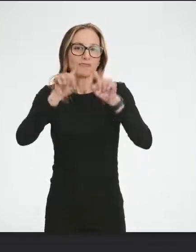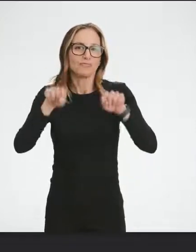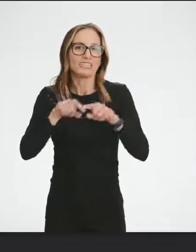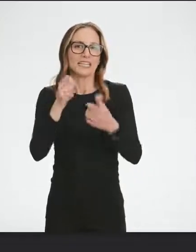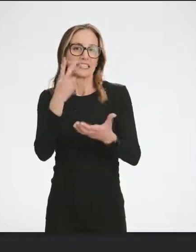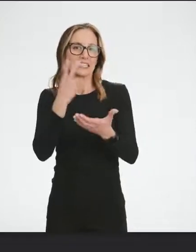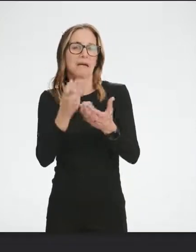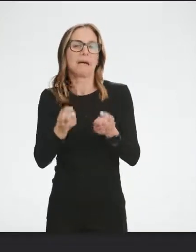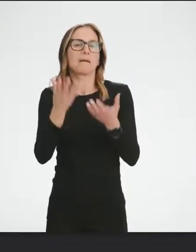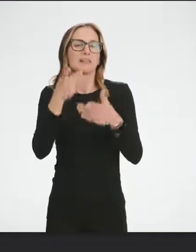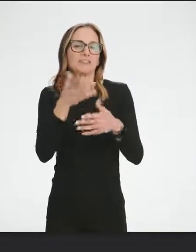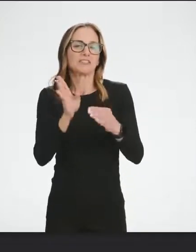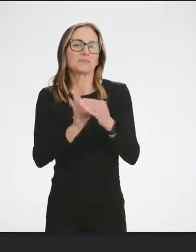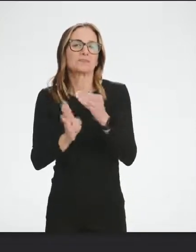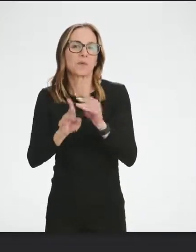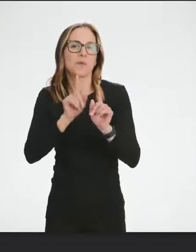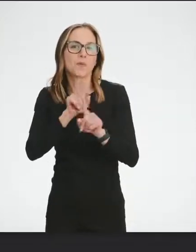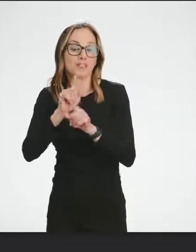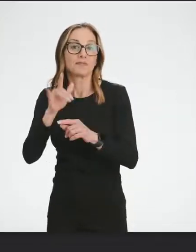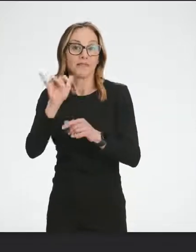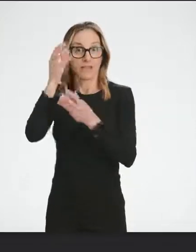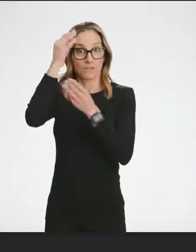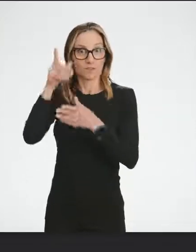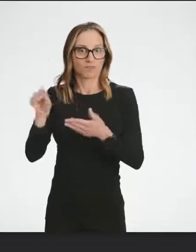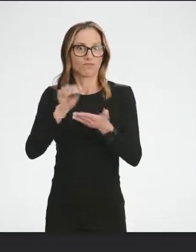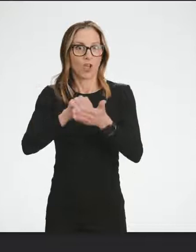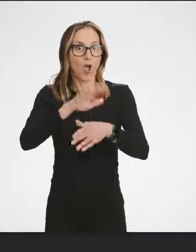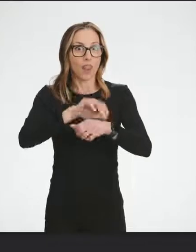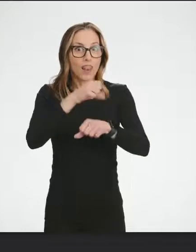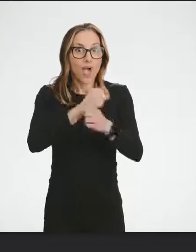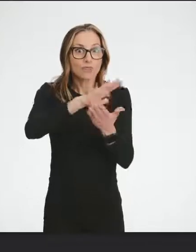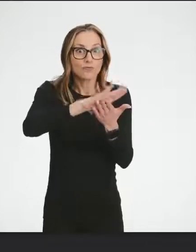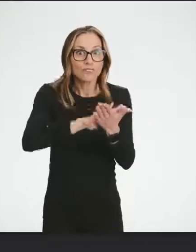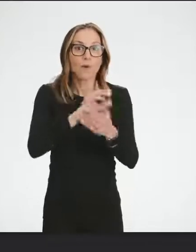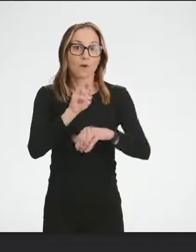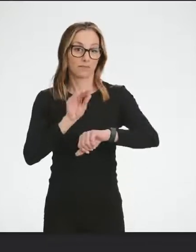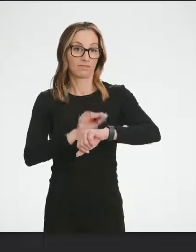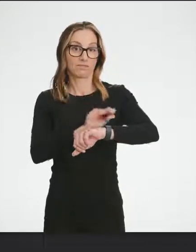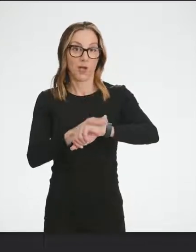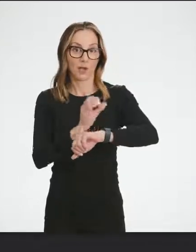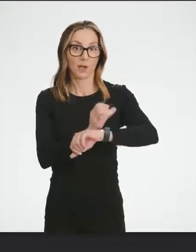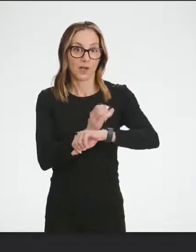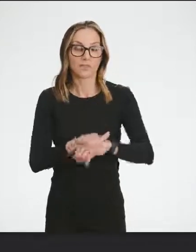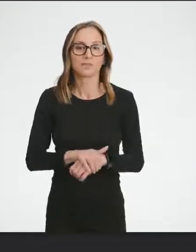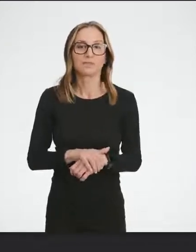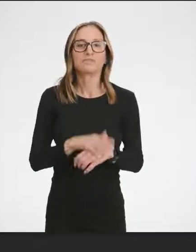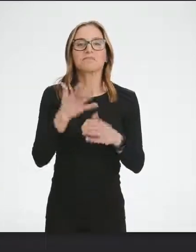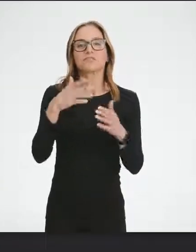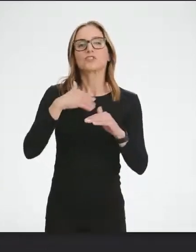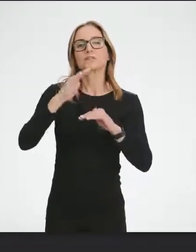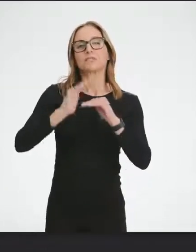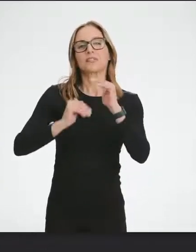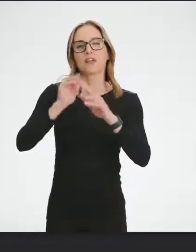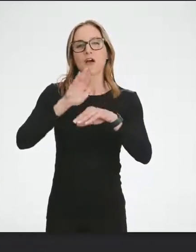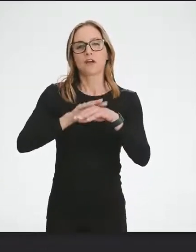This kind of information would be great to show on the Lock Screen or in a complication on the watch face. Let's start by building out the Circular family.